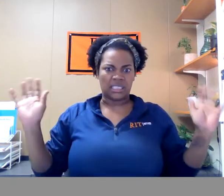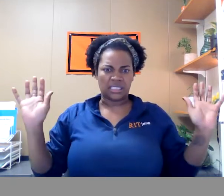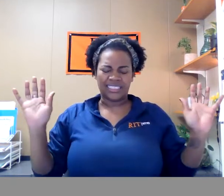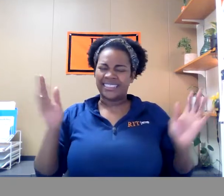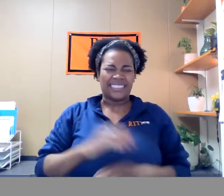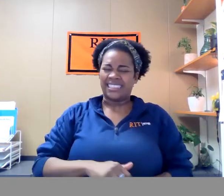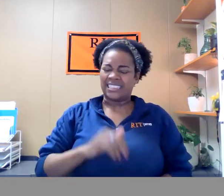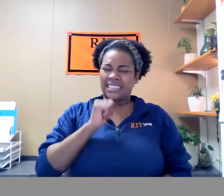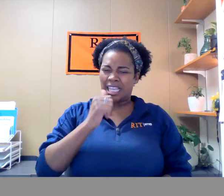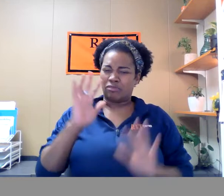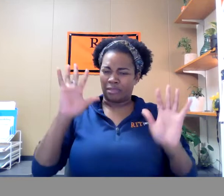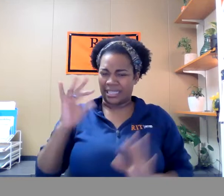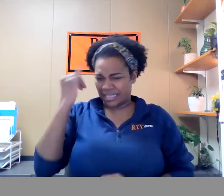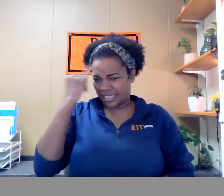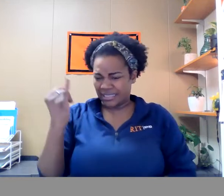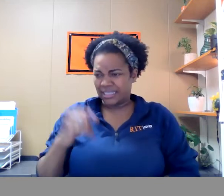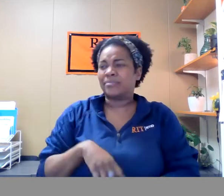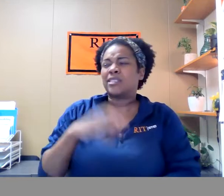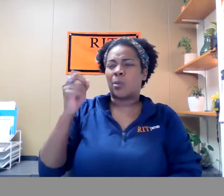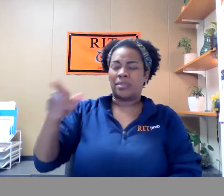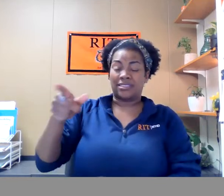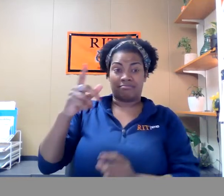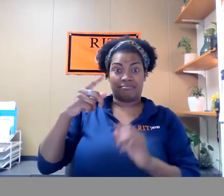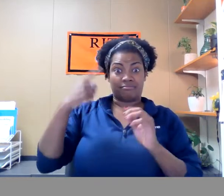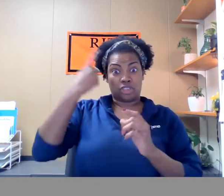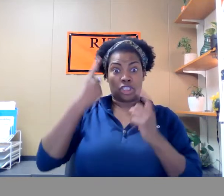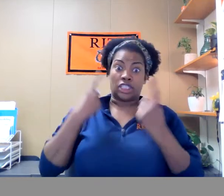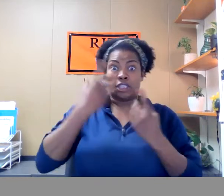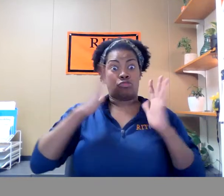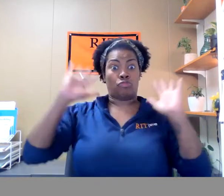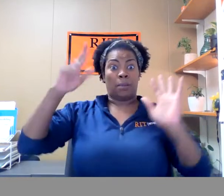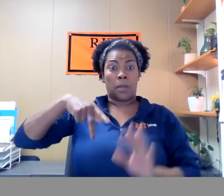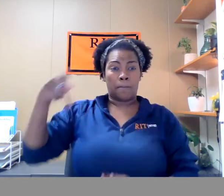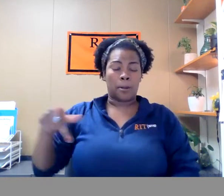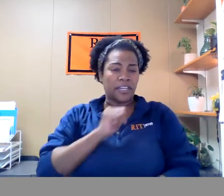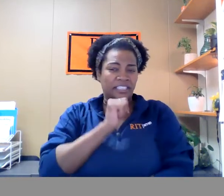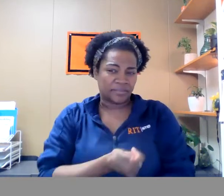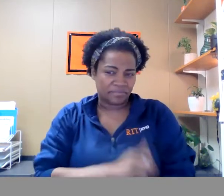"$9.99 for a Foomerbang," it doesn't make sense. It doesn't say who's gonna buy it.